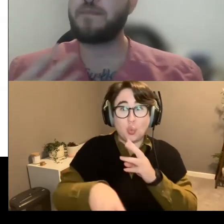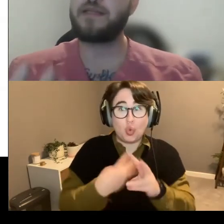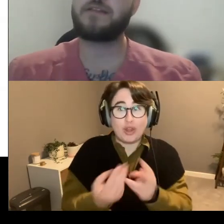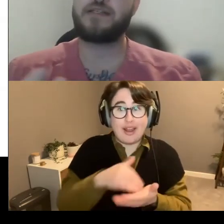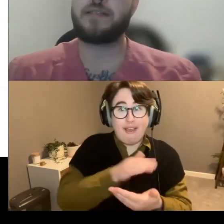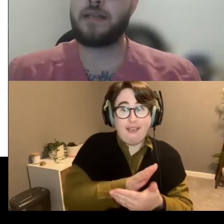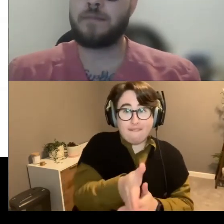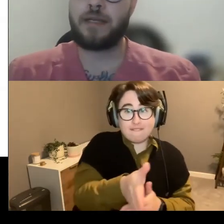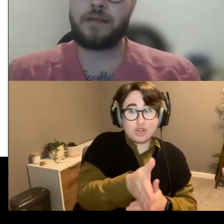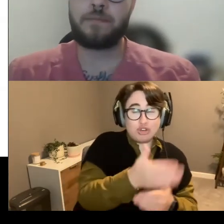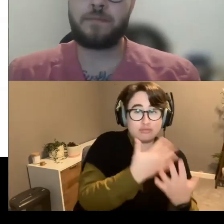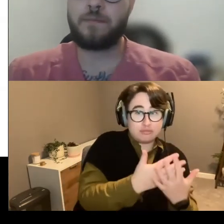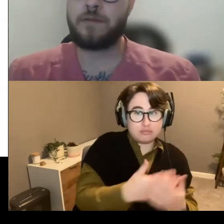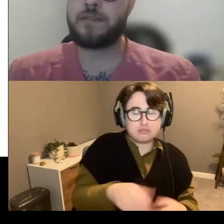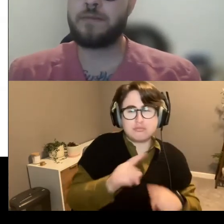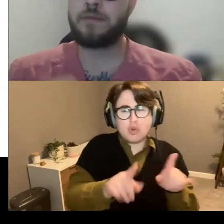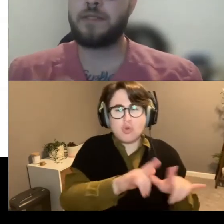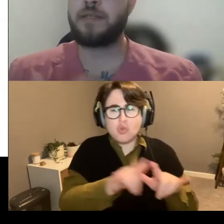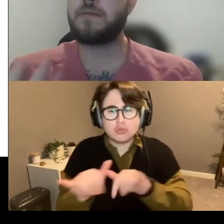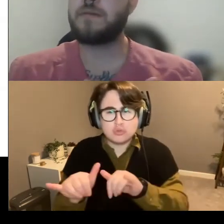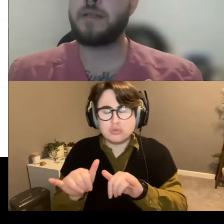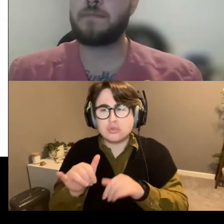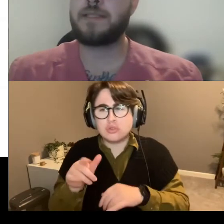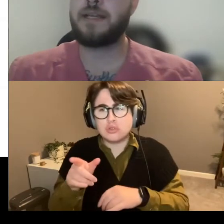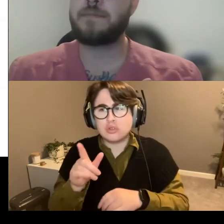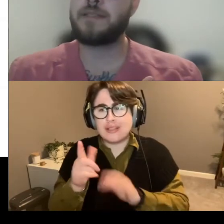helping trans and nonbinary folks through legal steps